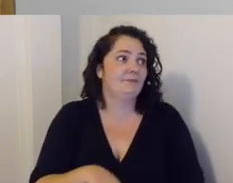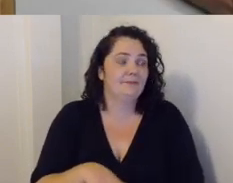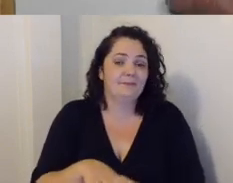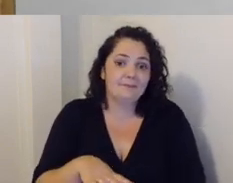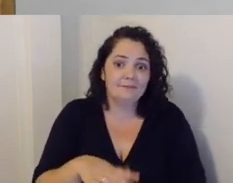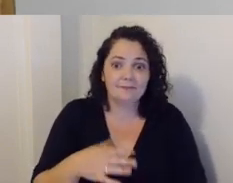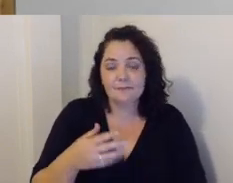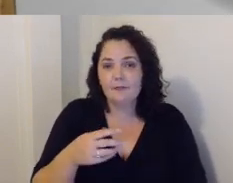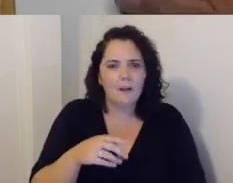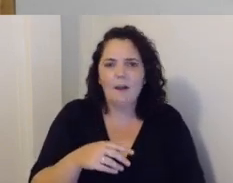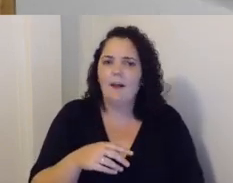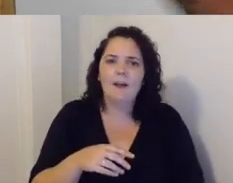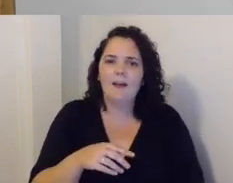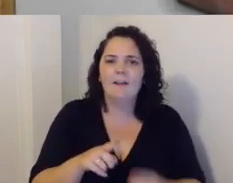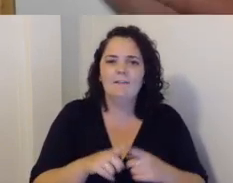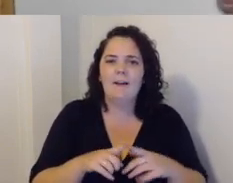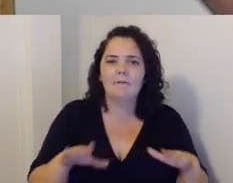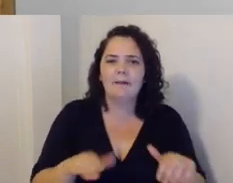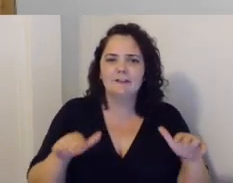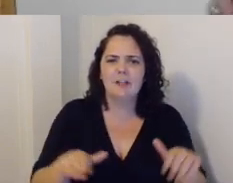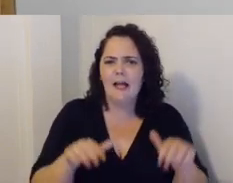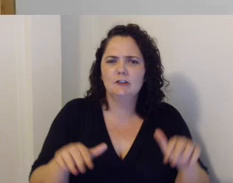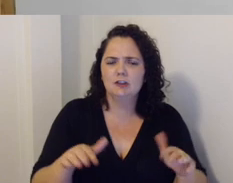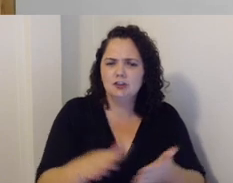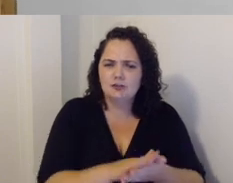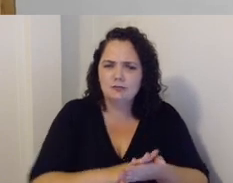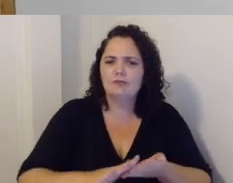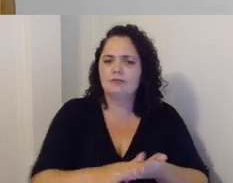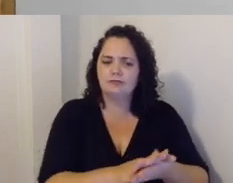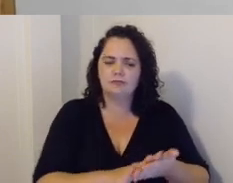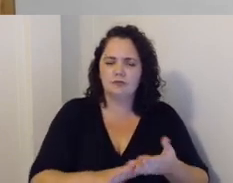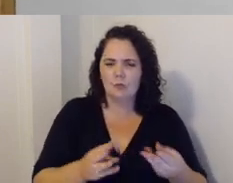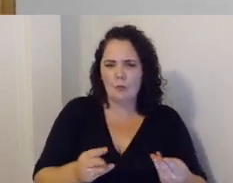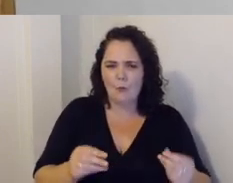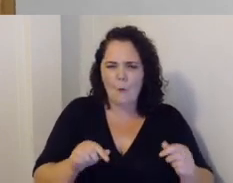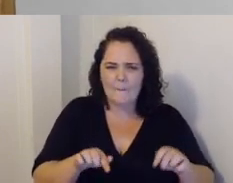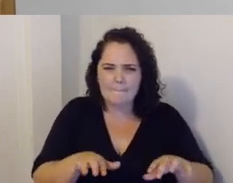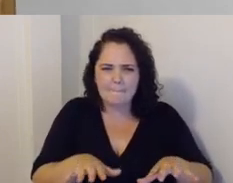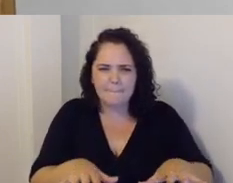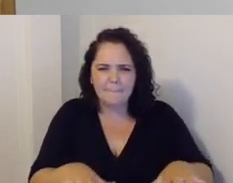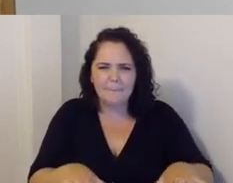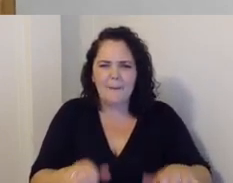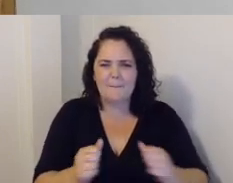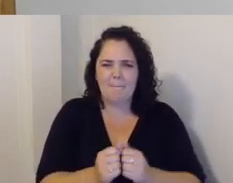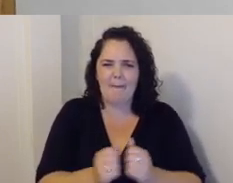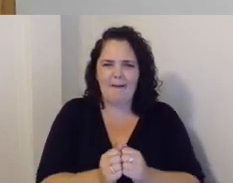distributing and slowly massaging that dry ground down into your paper and again it'll give your